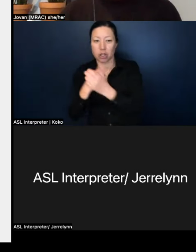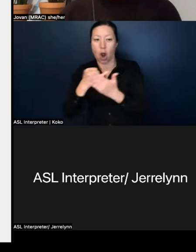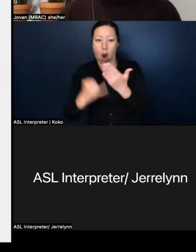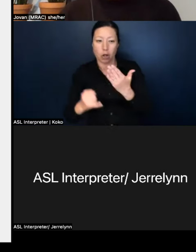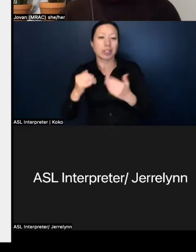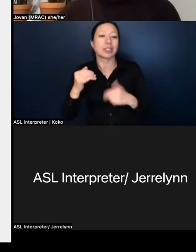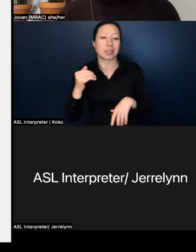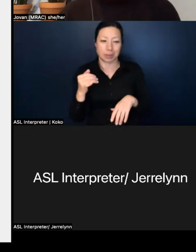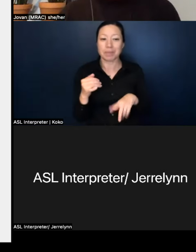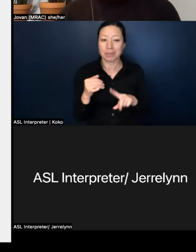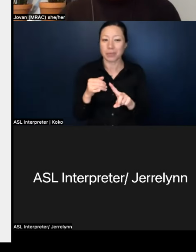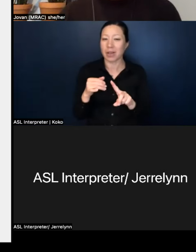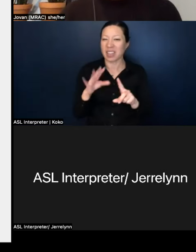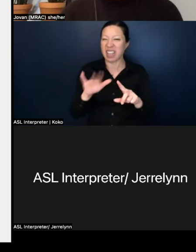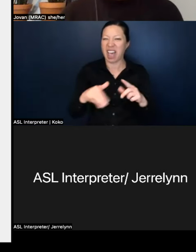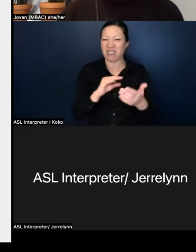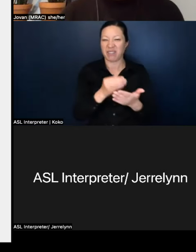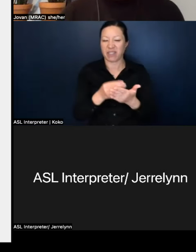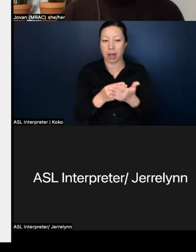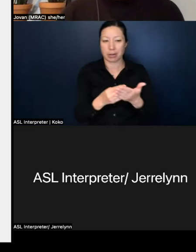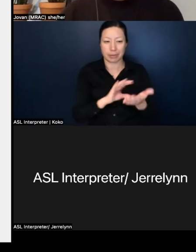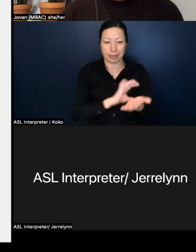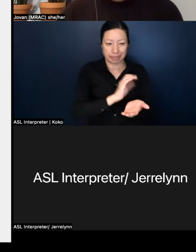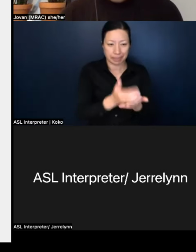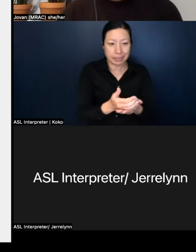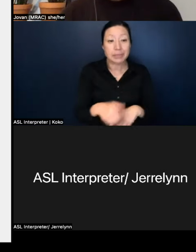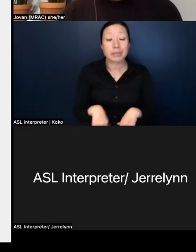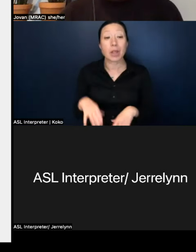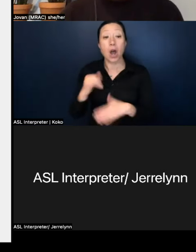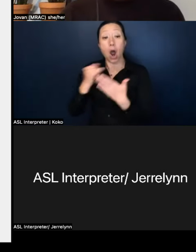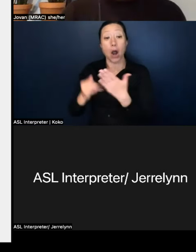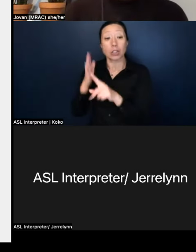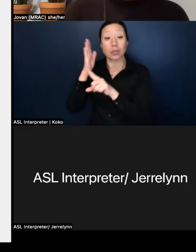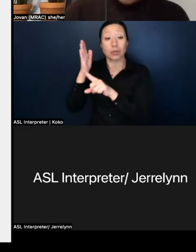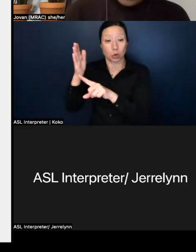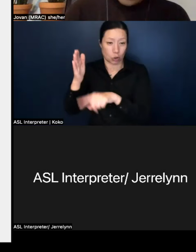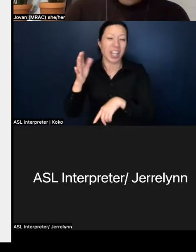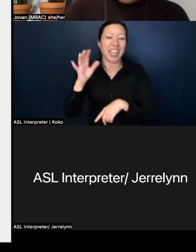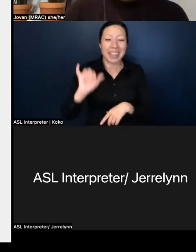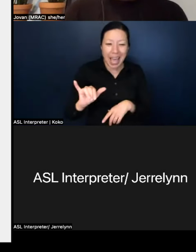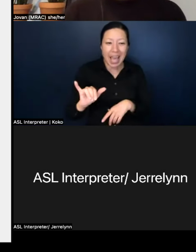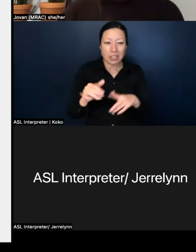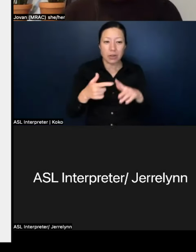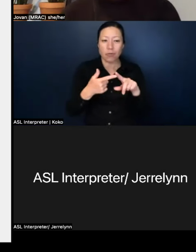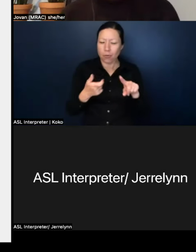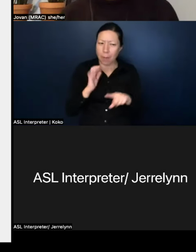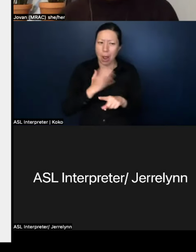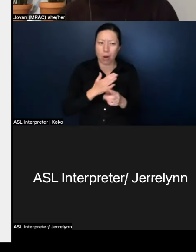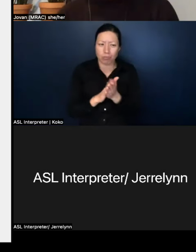designed to support BIPOC-led arts organizations called America's Cultural Treasures.